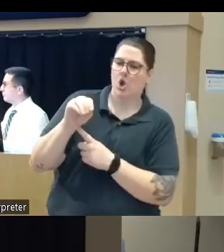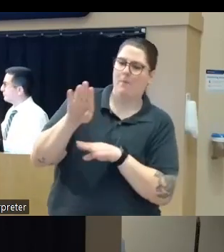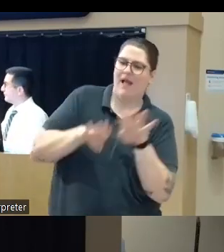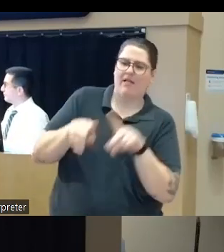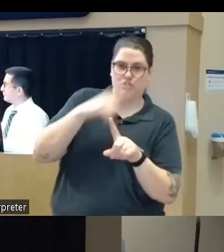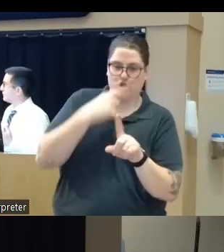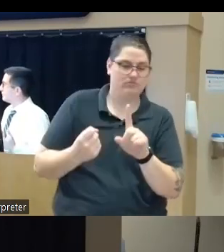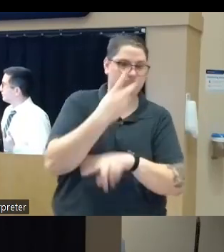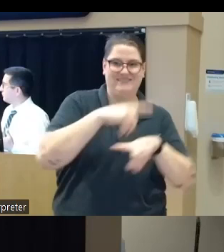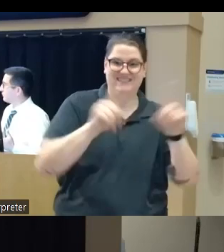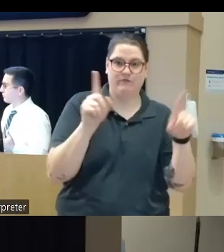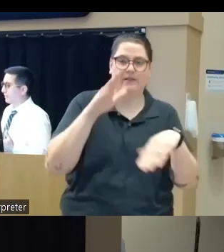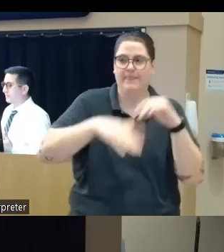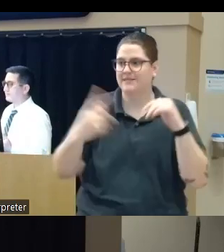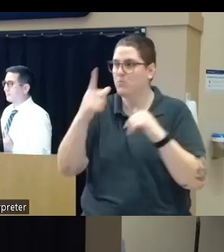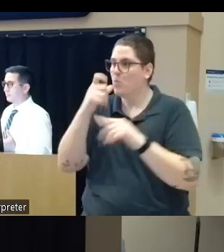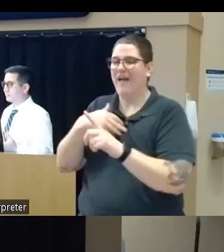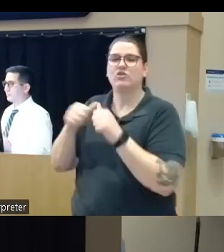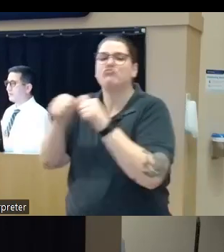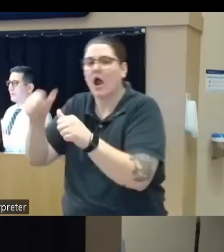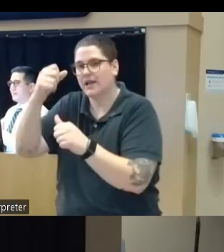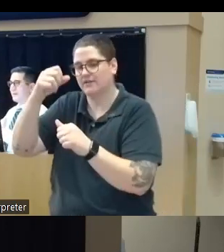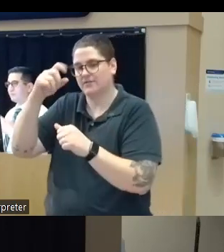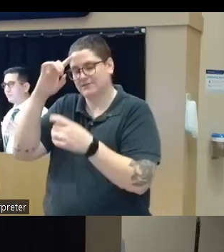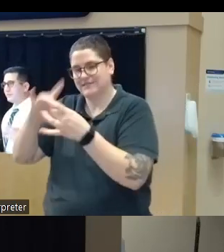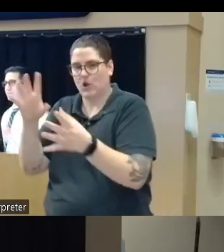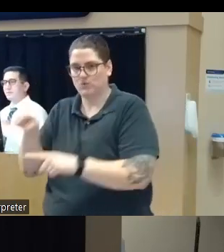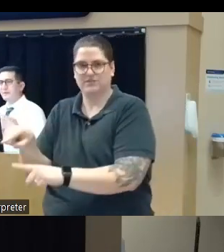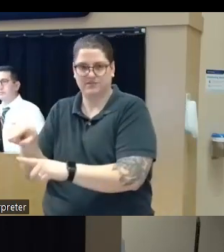than it would be if you're studying someone with chronic psychosis where that inflammation that